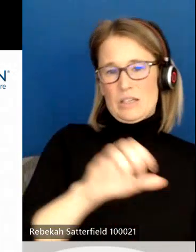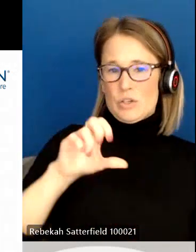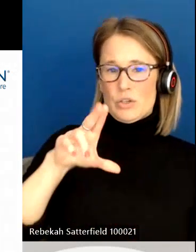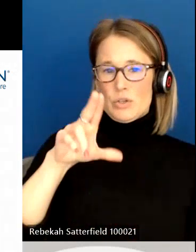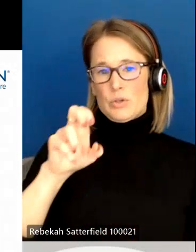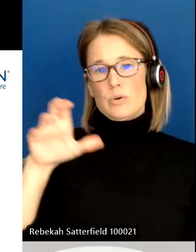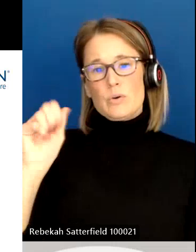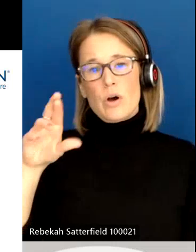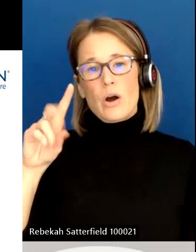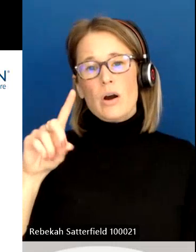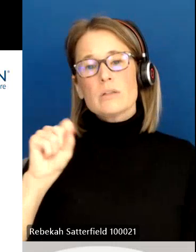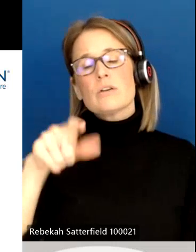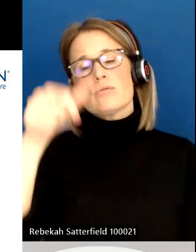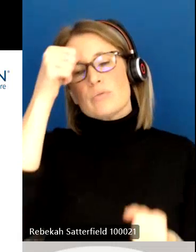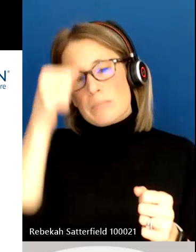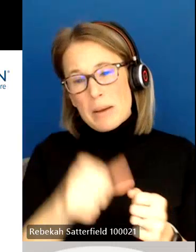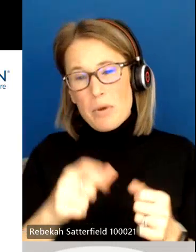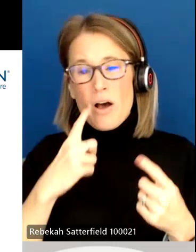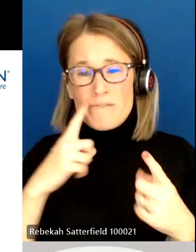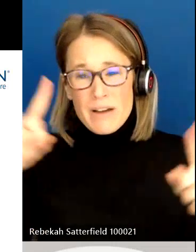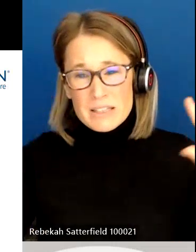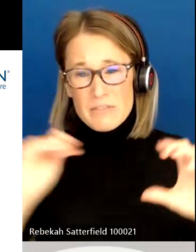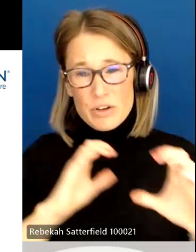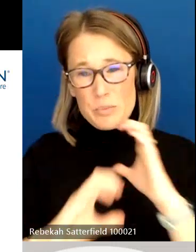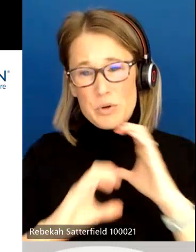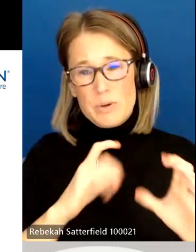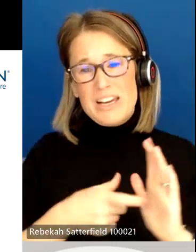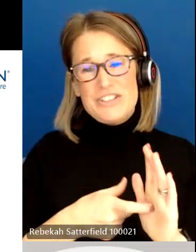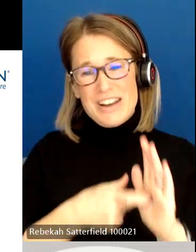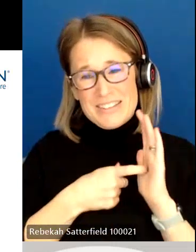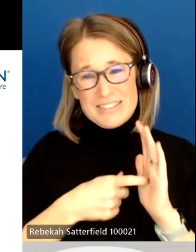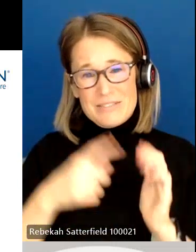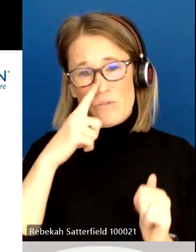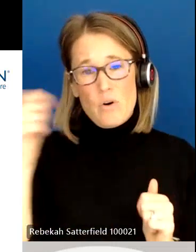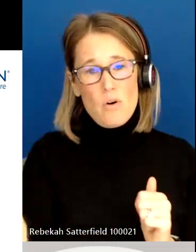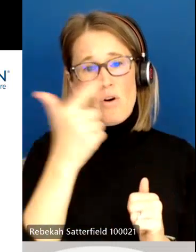have to keep in mind that effective communication is essential for all patients not just those who